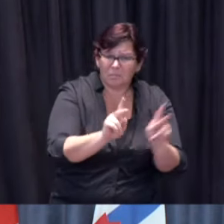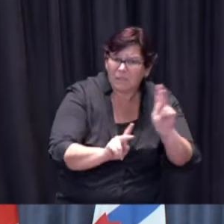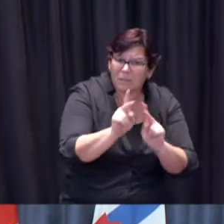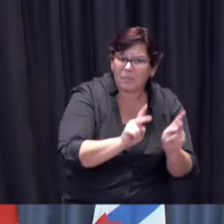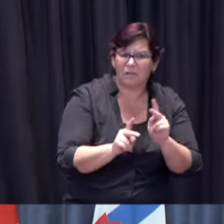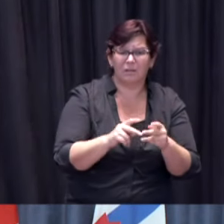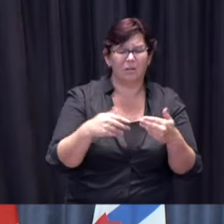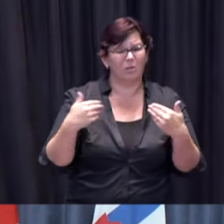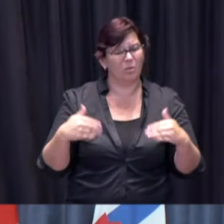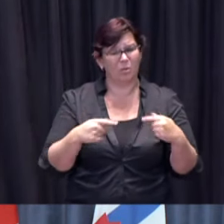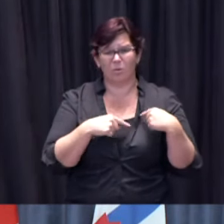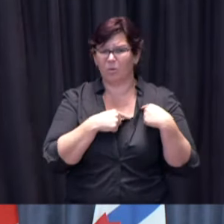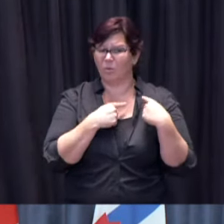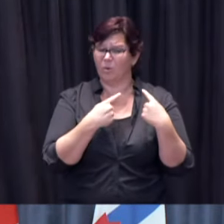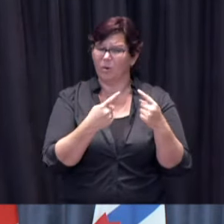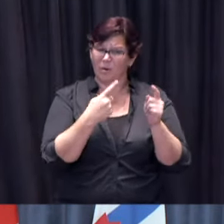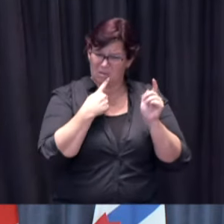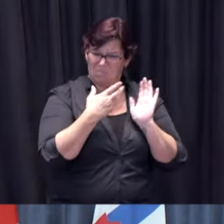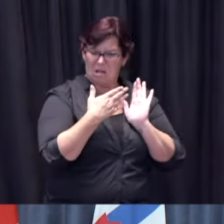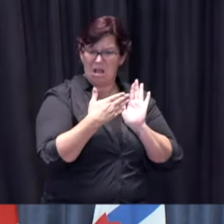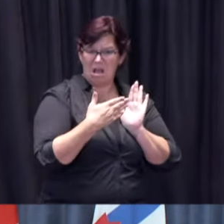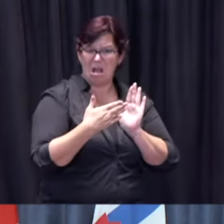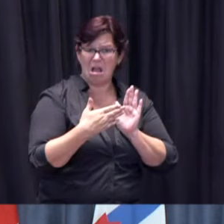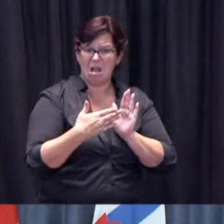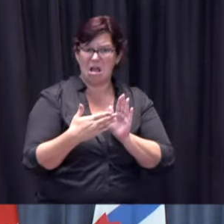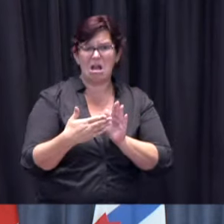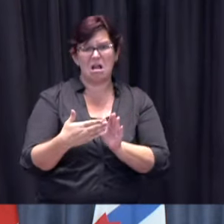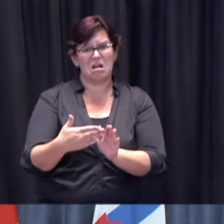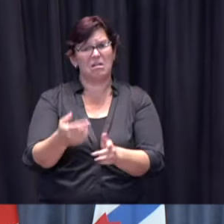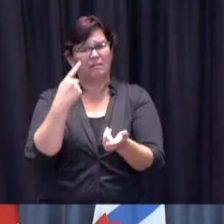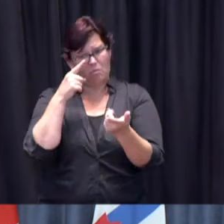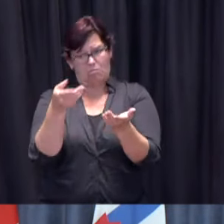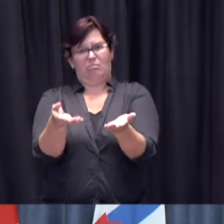for this stage to come forward. Lawvin: Thank you Ashley.